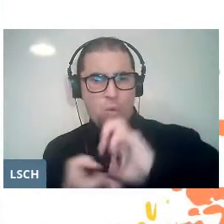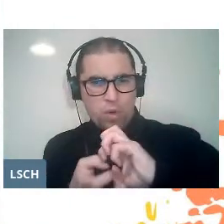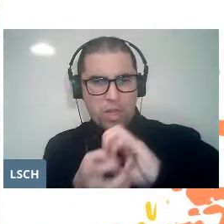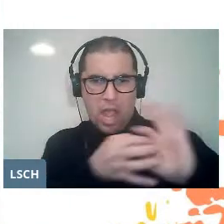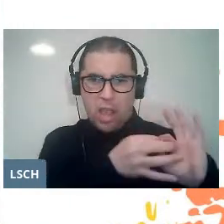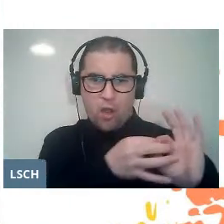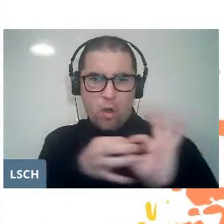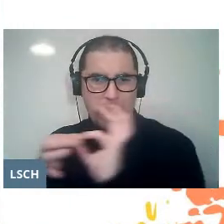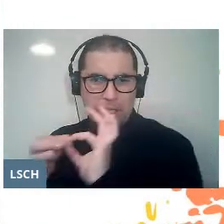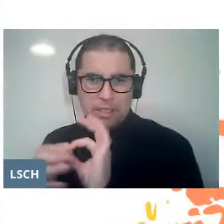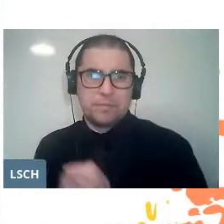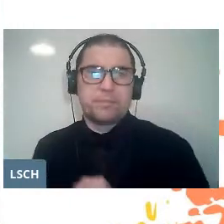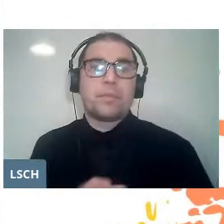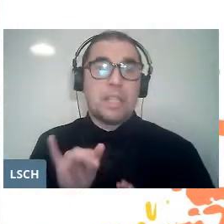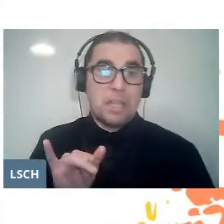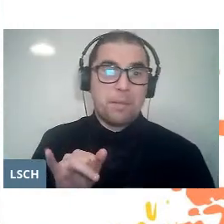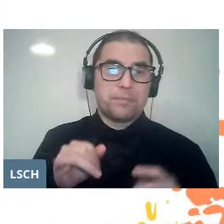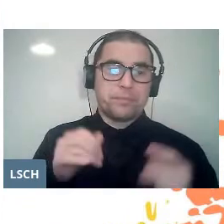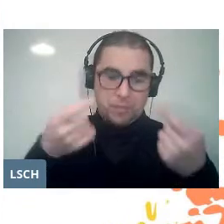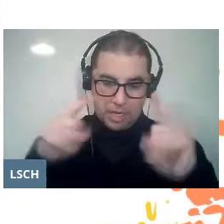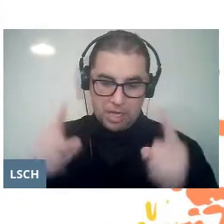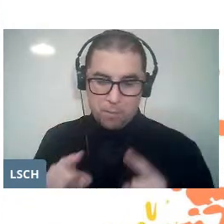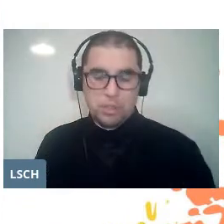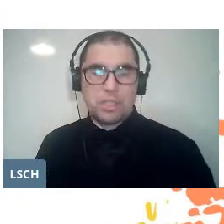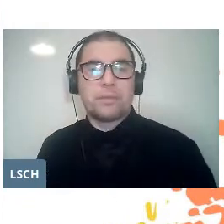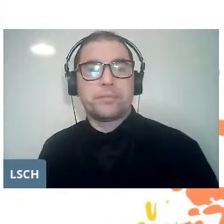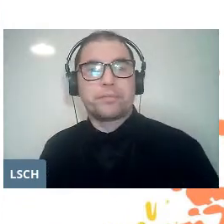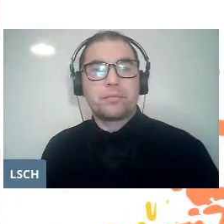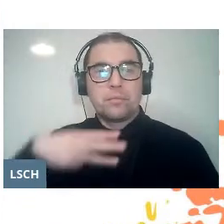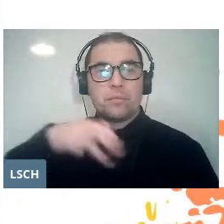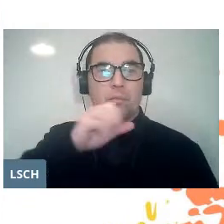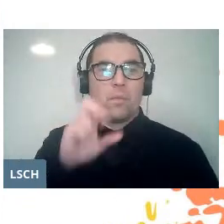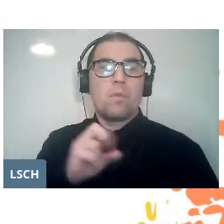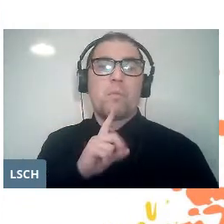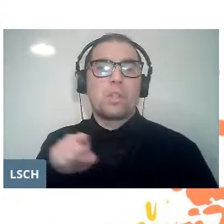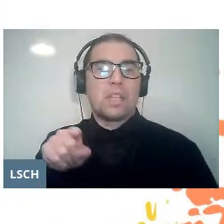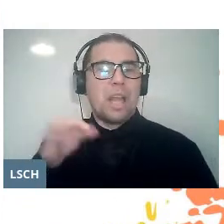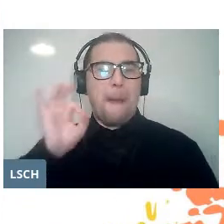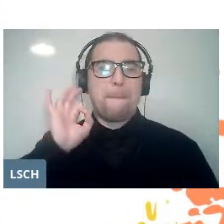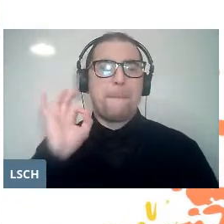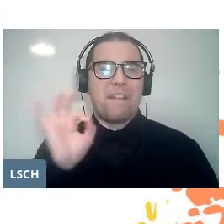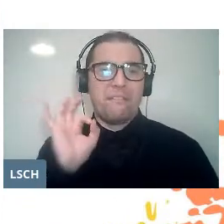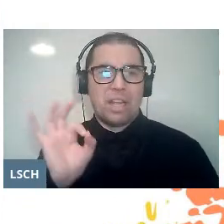It is always said that Mozart's music is perfect, and many musicians